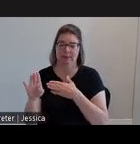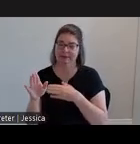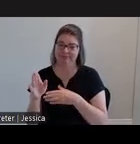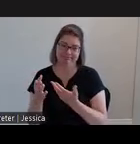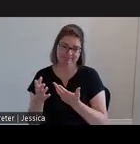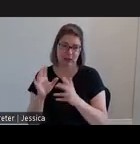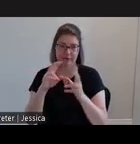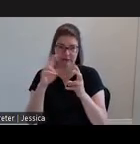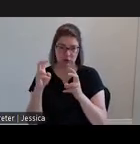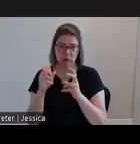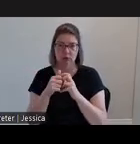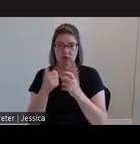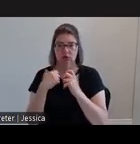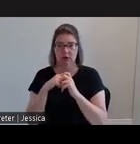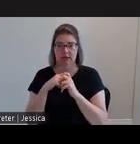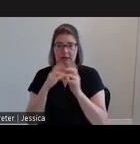get those to be more accessible and they're just in general, 20:58.000 → 21:02.000 also just not user-friendly, uh, in a lot of ways.